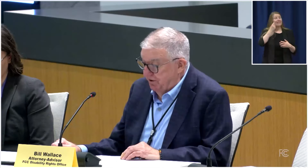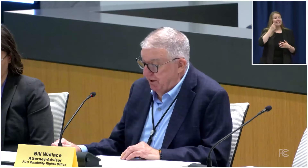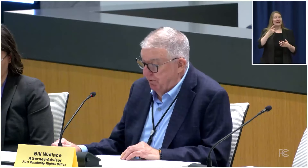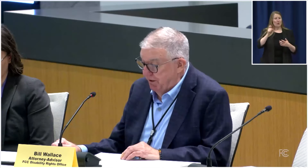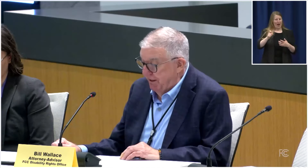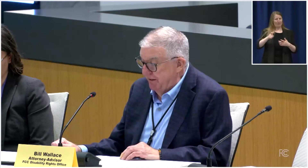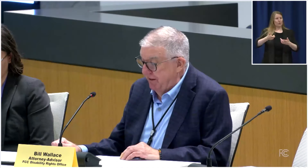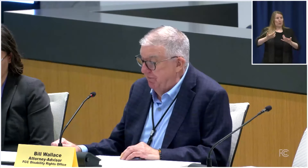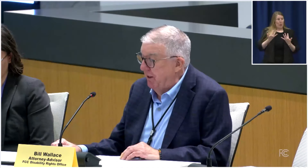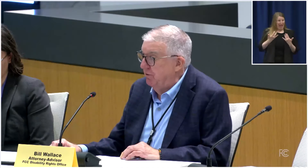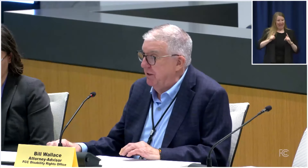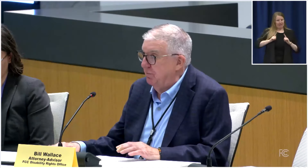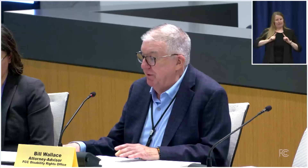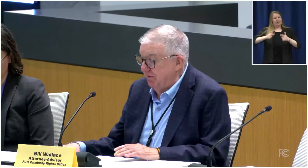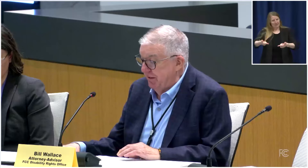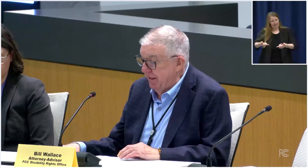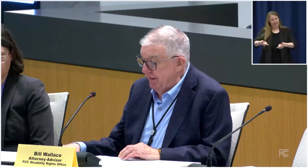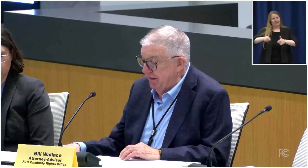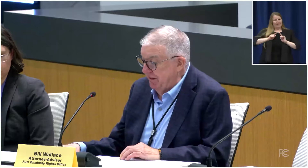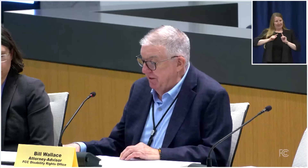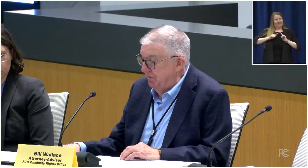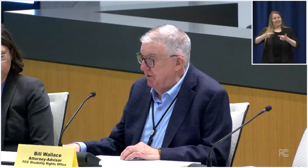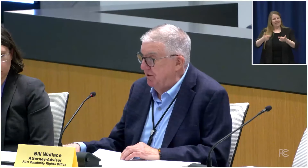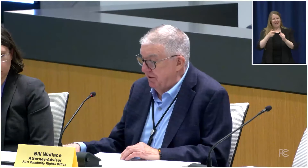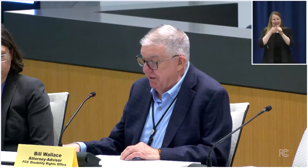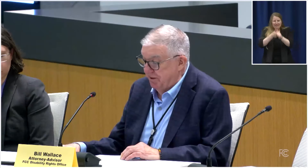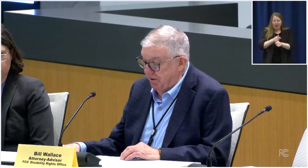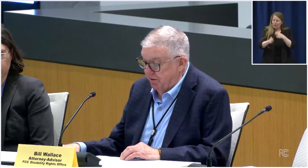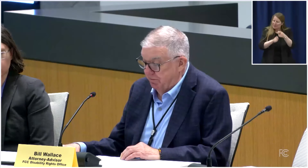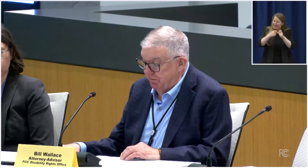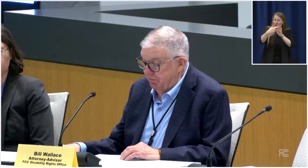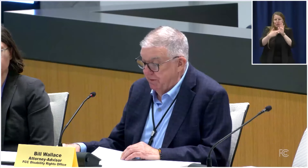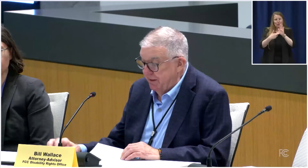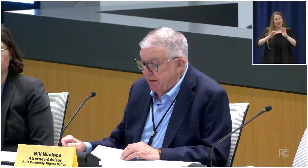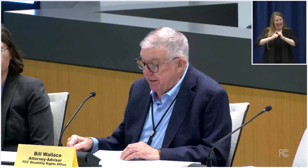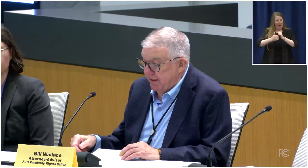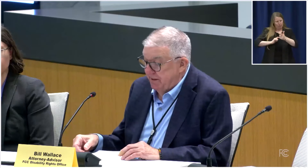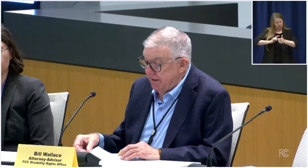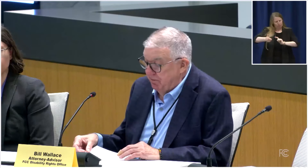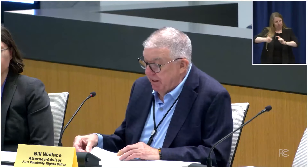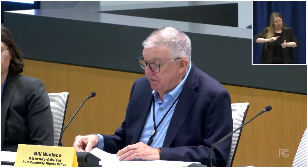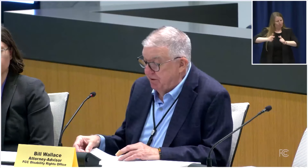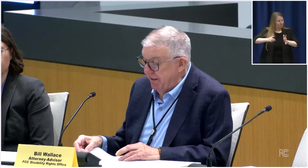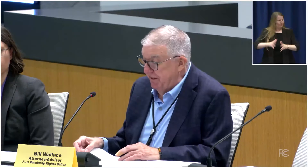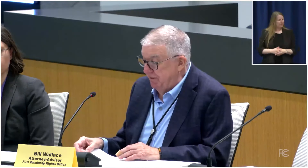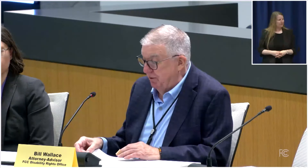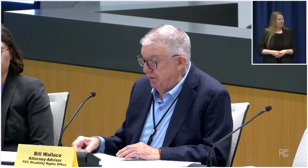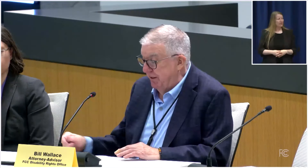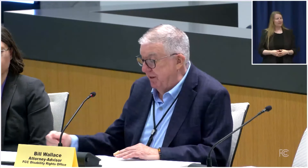DEAF OR HARD OF HEARING YUVING TEXTS A CONVERSATION OVER THE PHONE LINE WHO